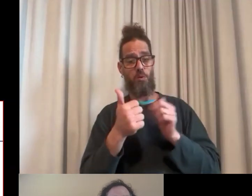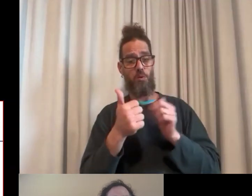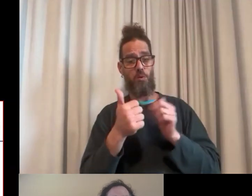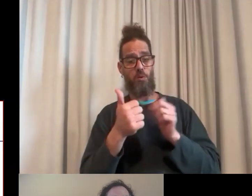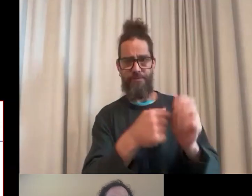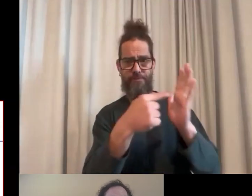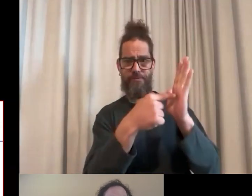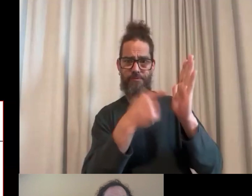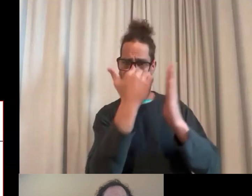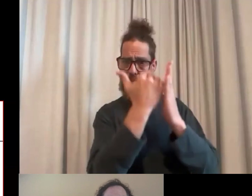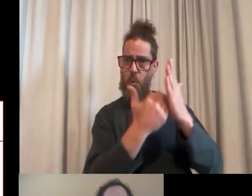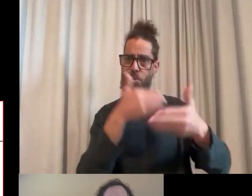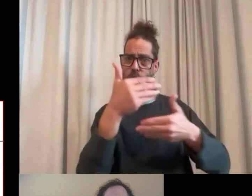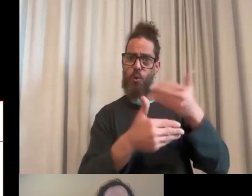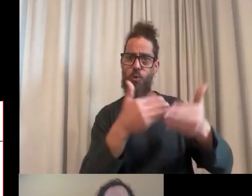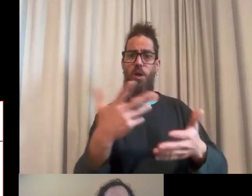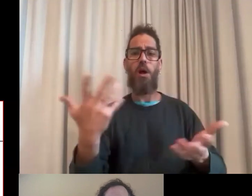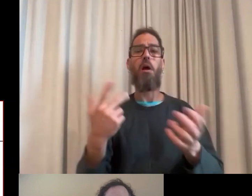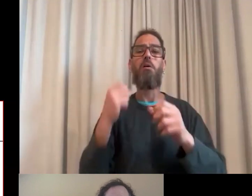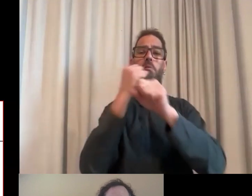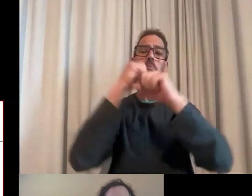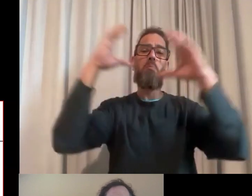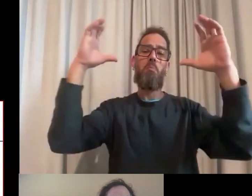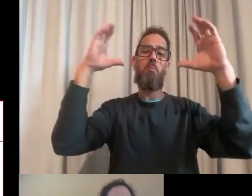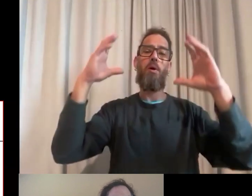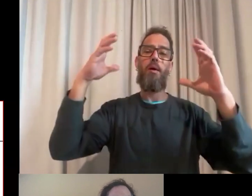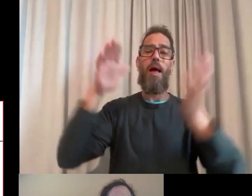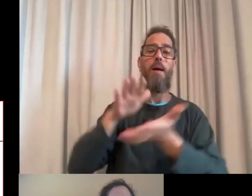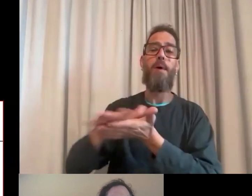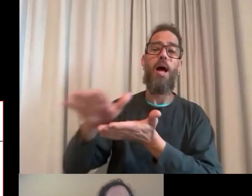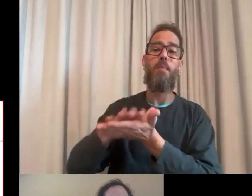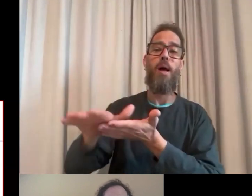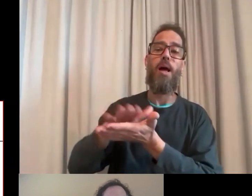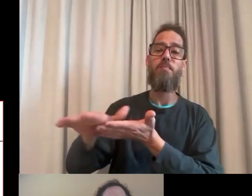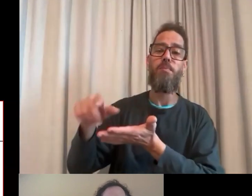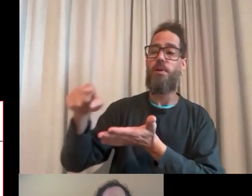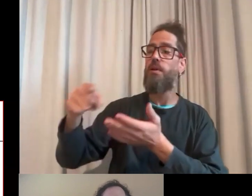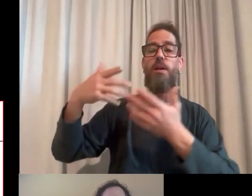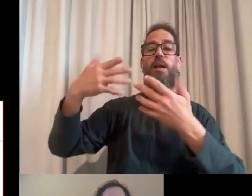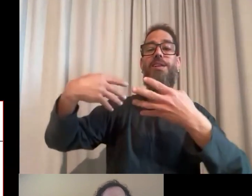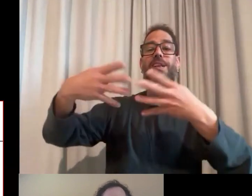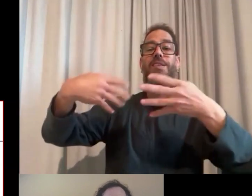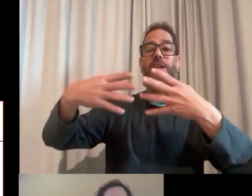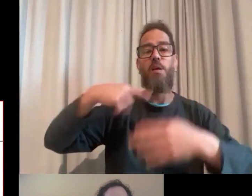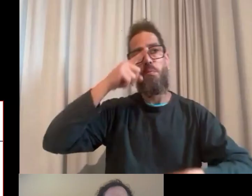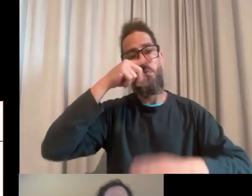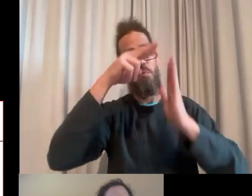So if the regulation itself, if the thing that appears in the Gazette is too lawyerly for you,